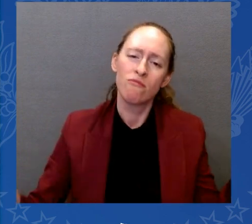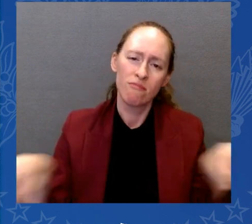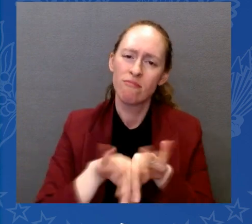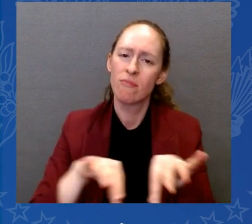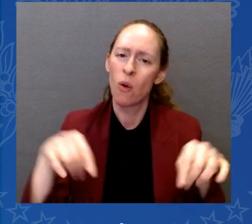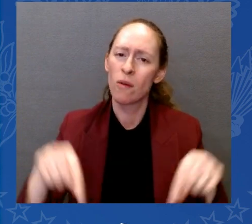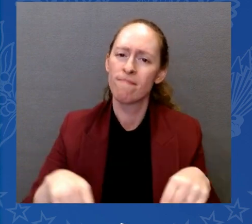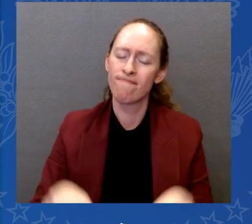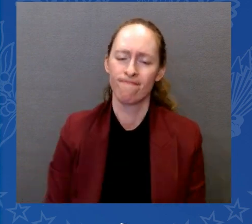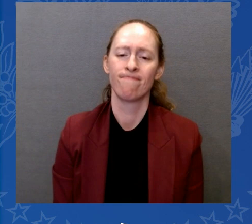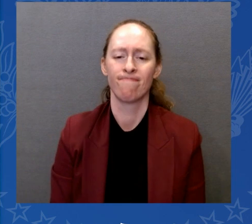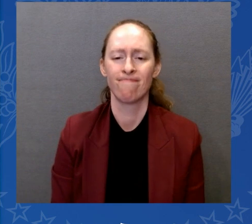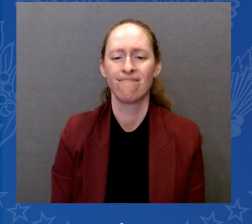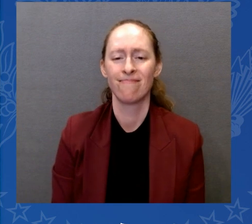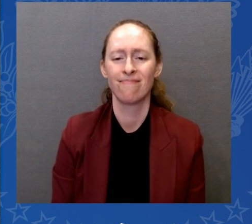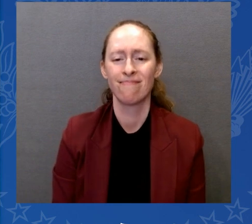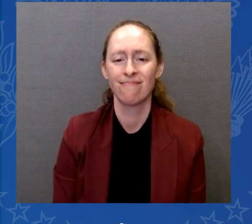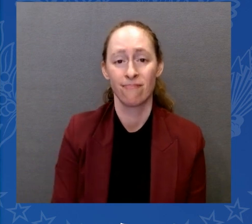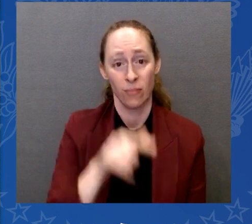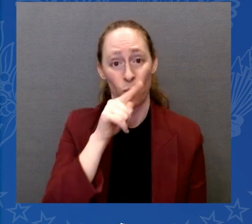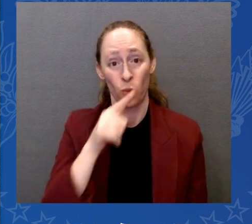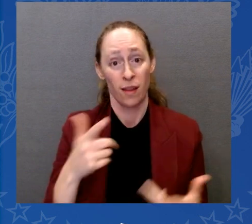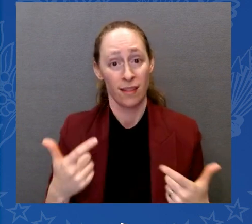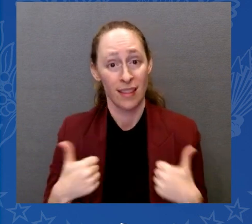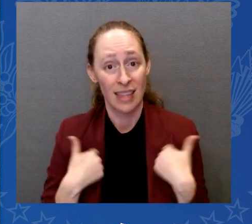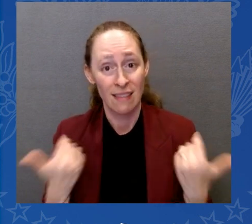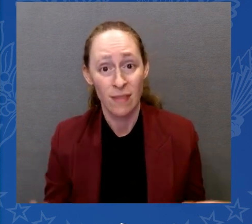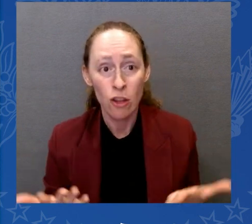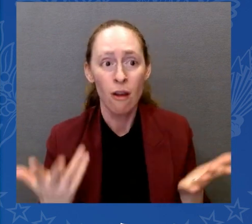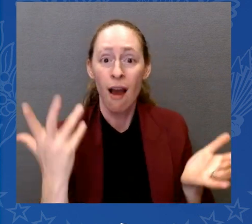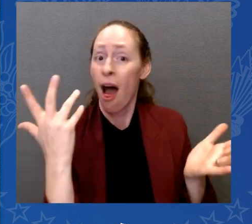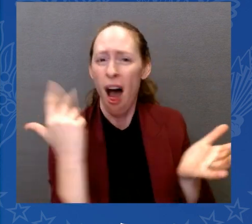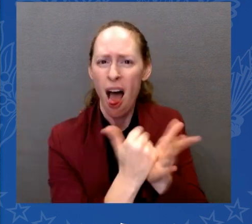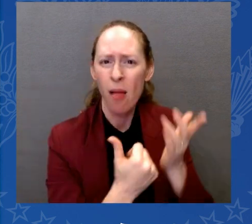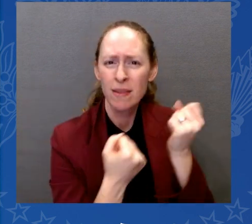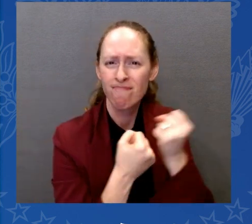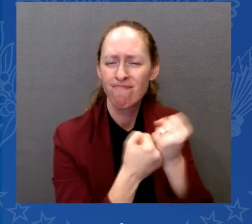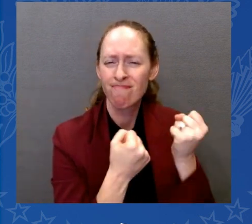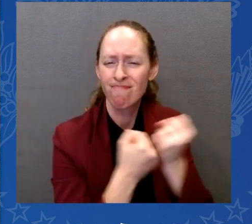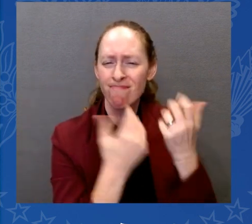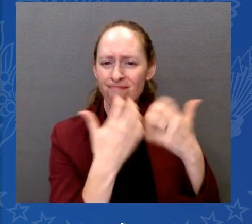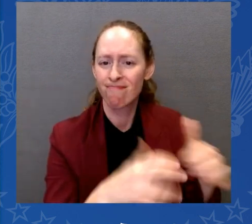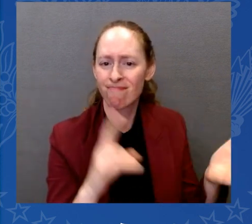that constitute the largest investment in climate ever in history -- the history of the world.